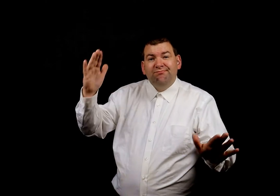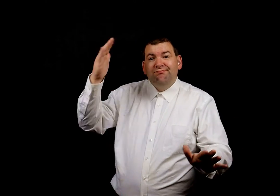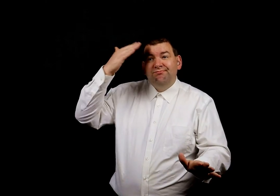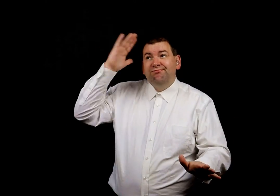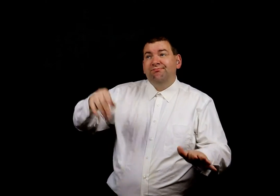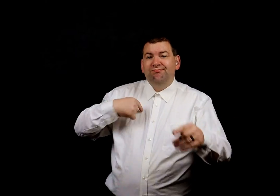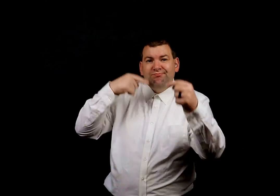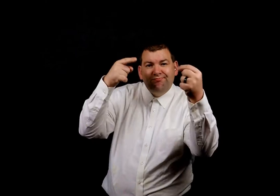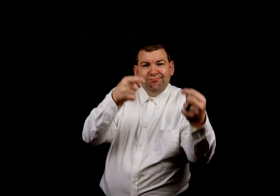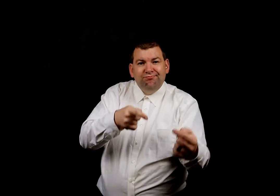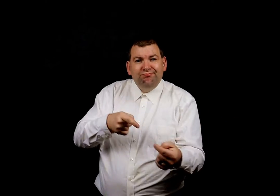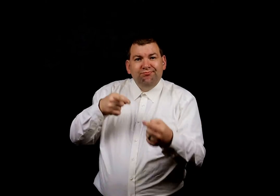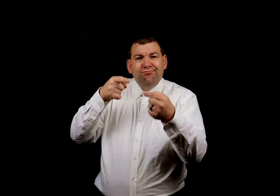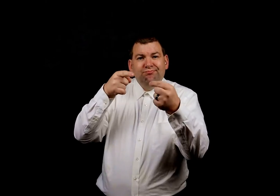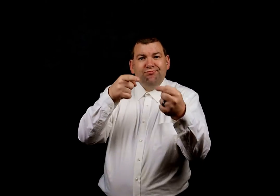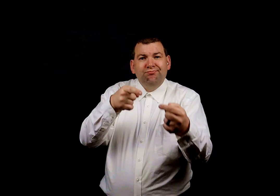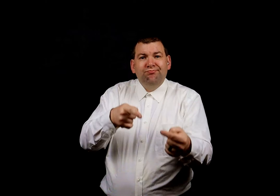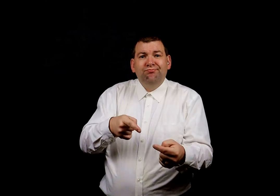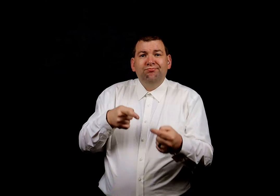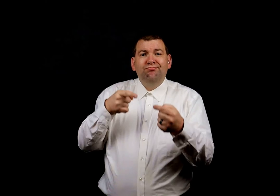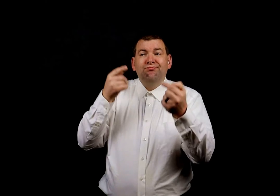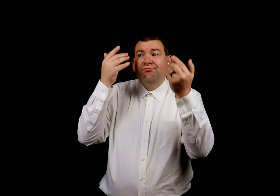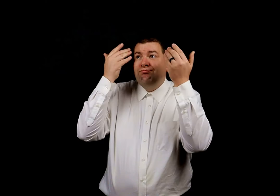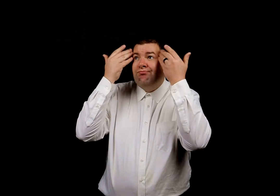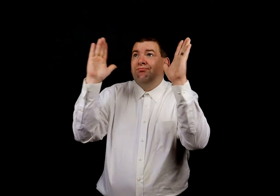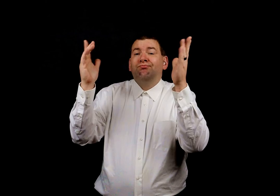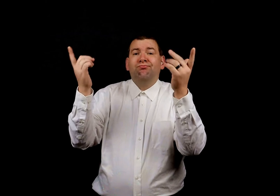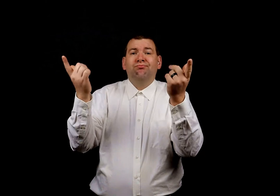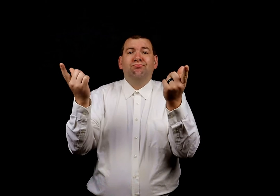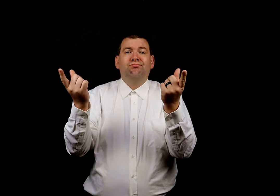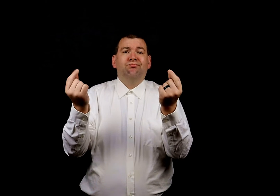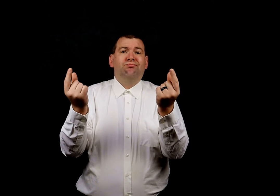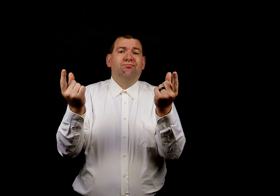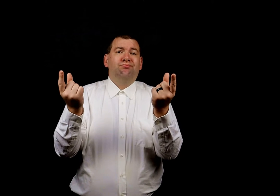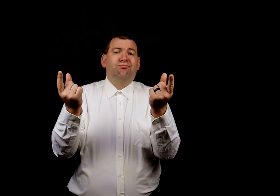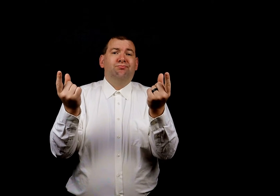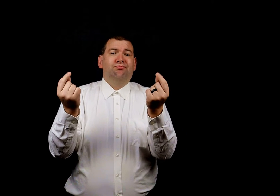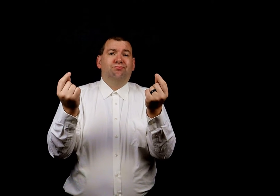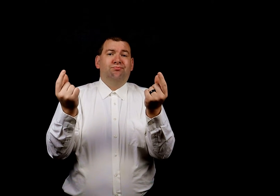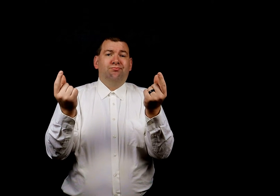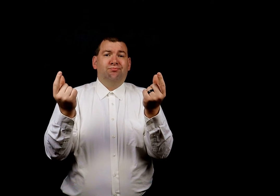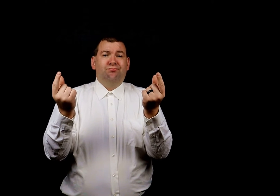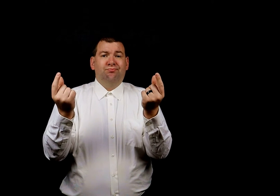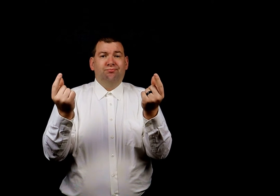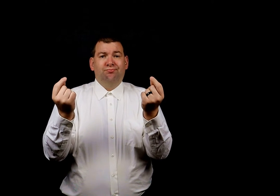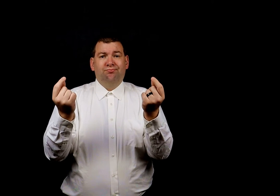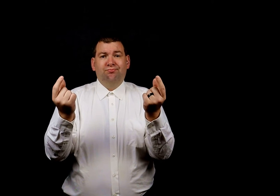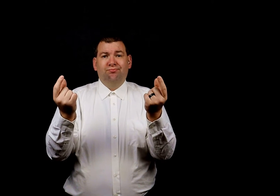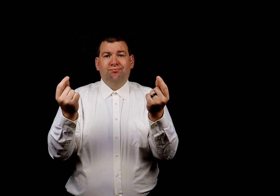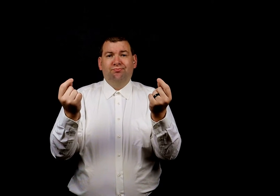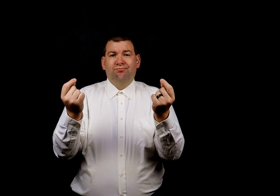And I struggle so with knowing what to do